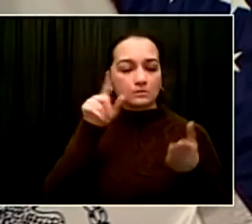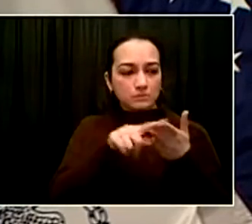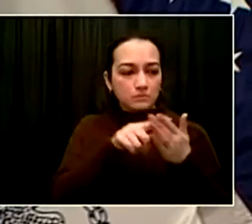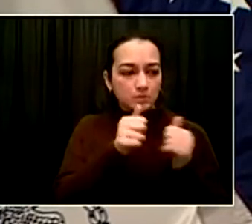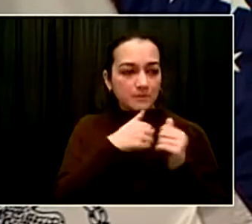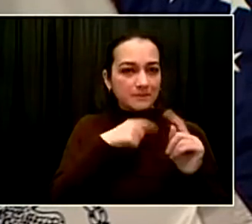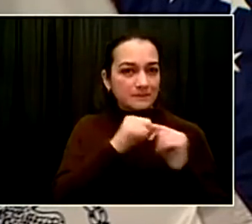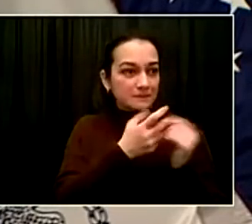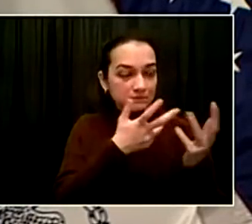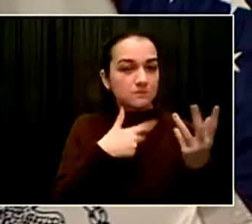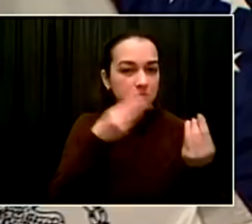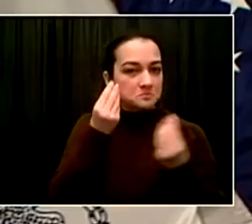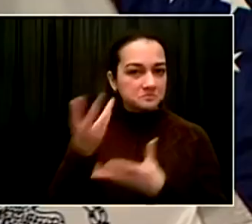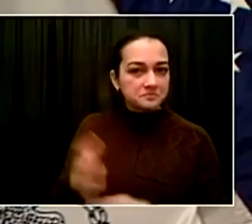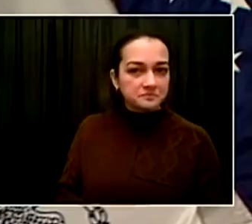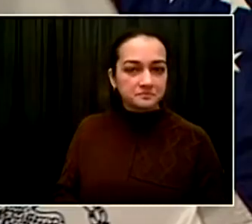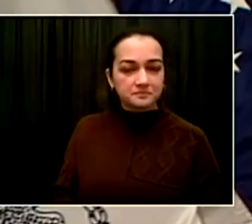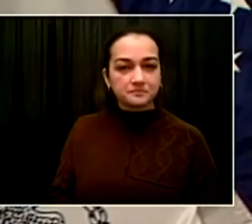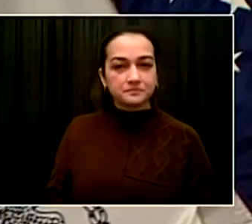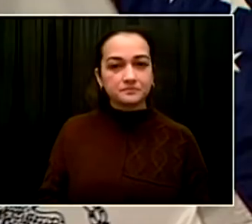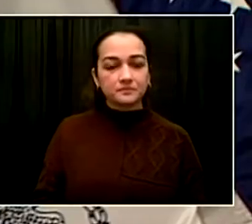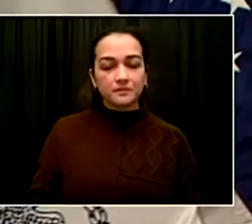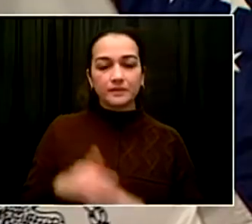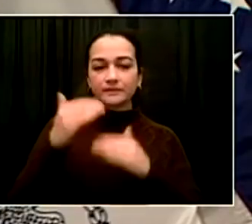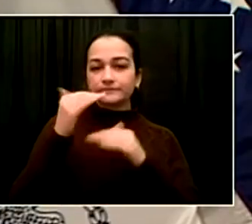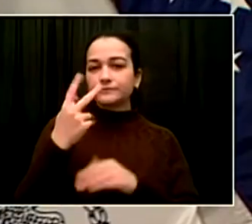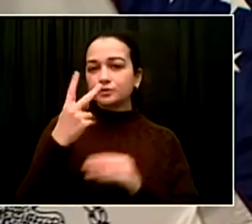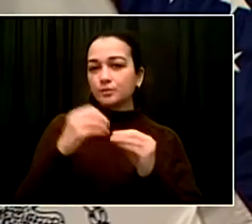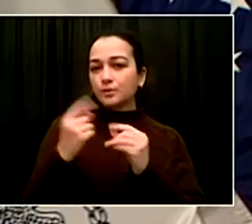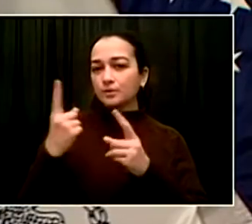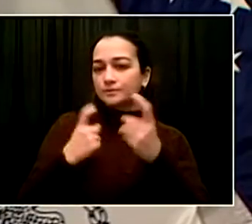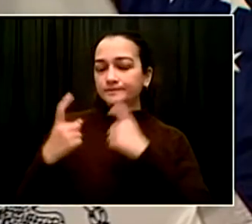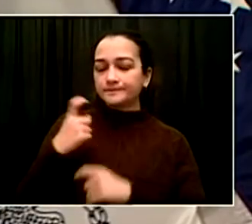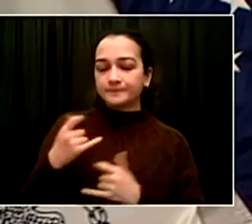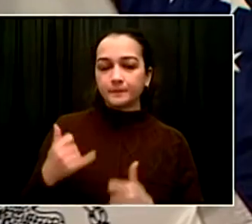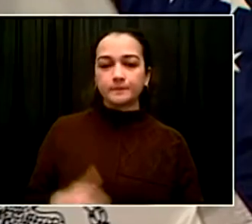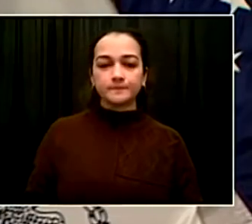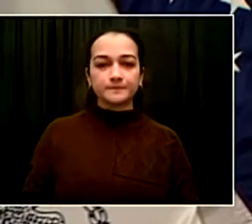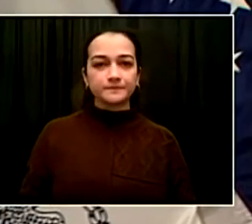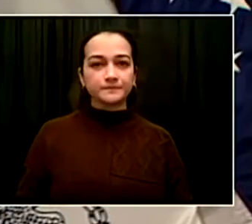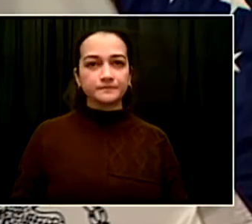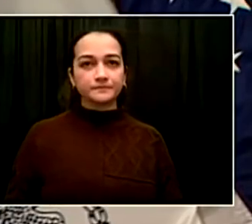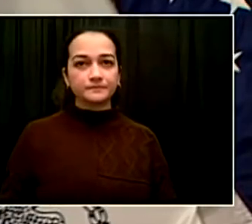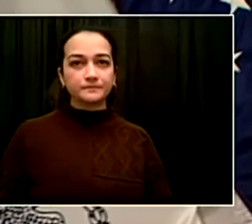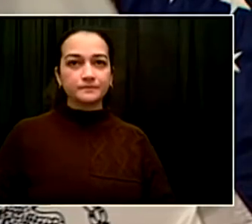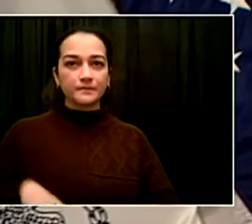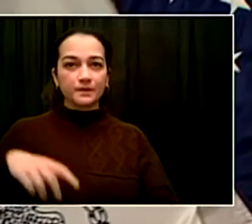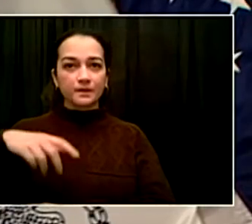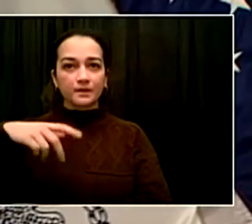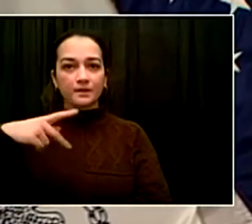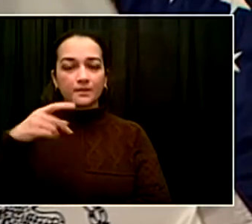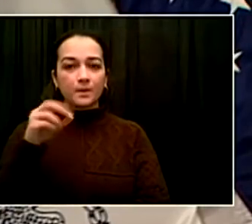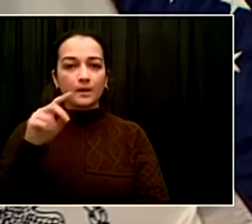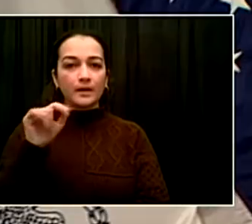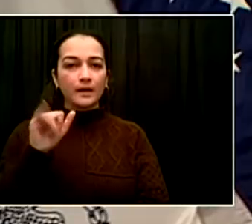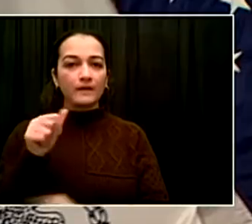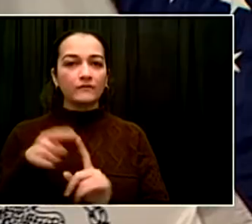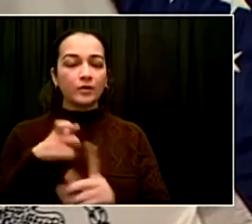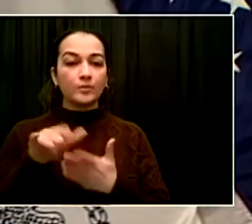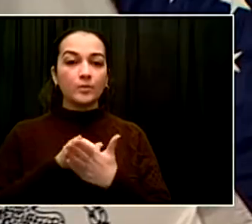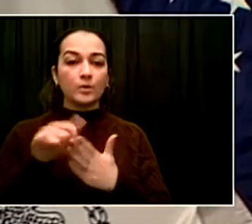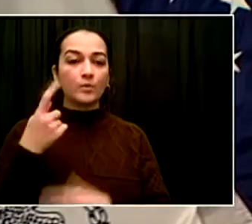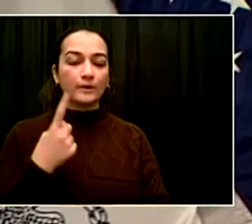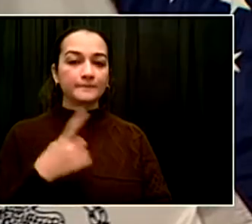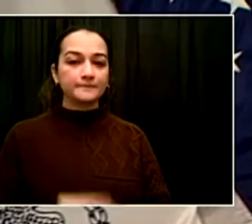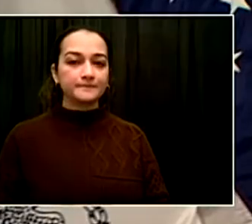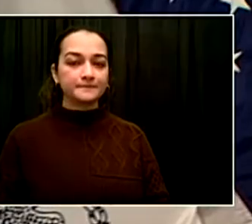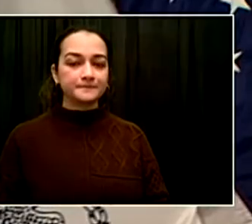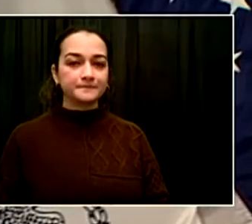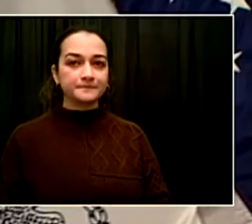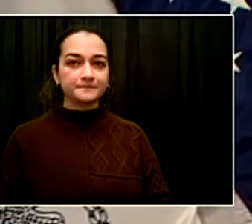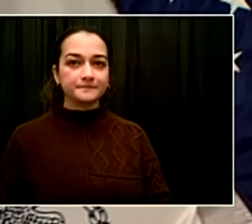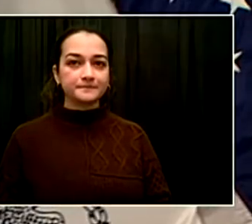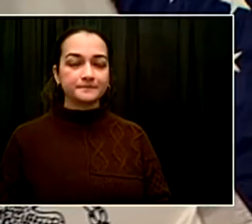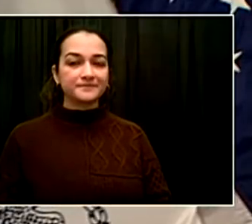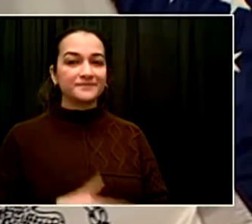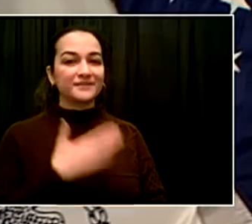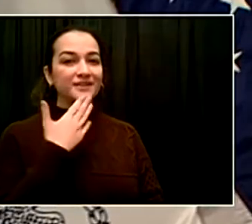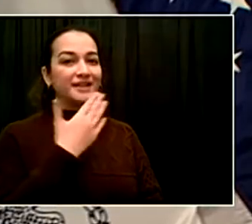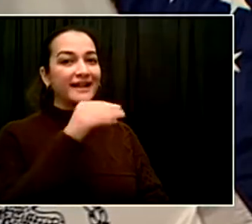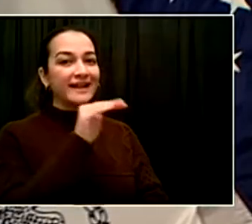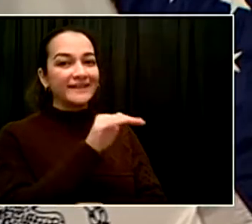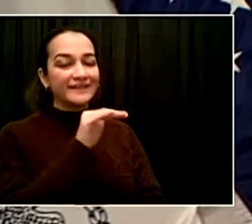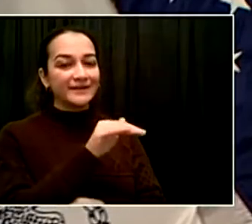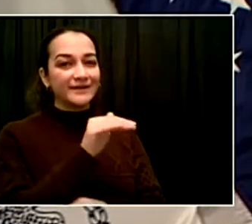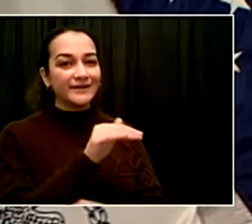SPECIFIC LIST SO YOU HAVE IT.